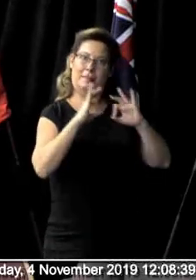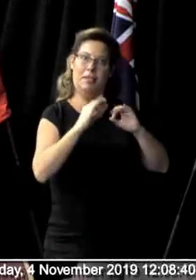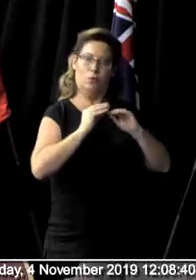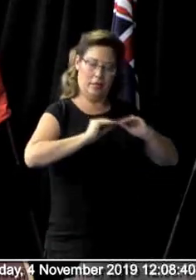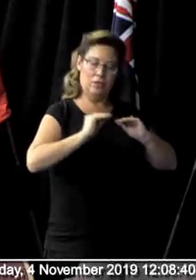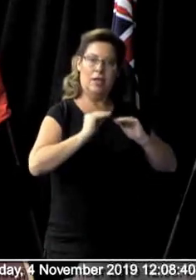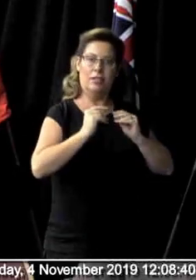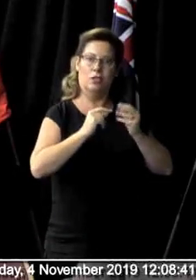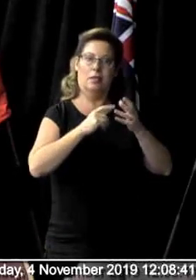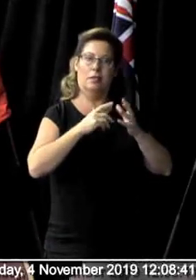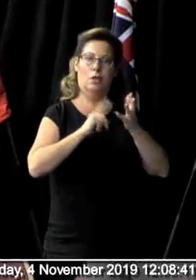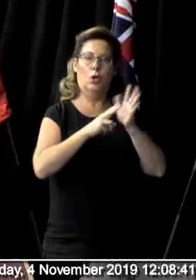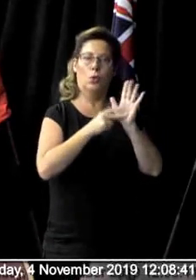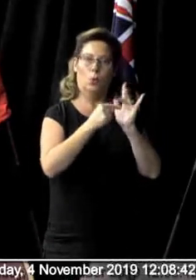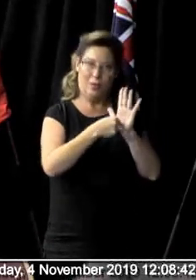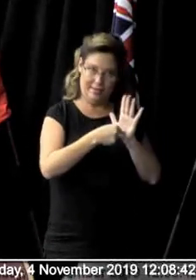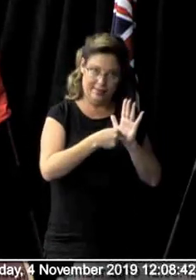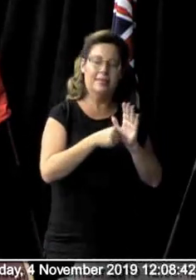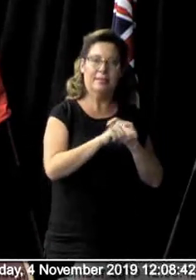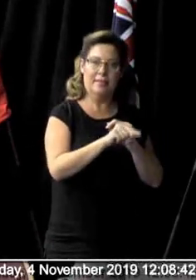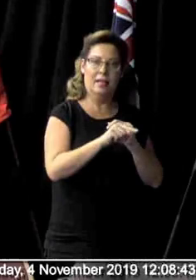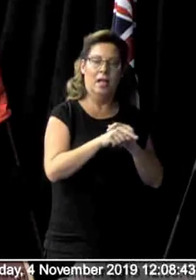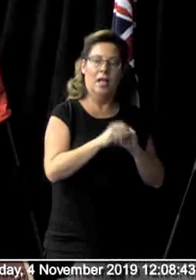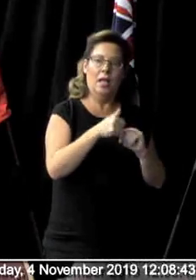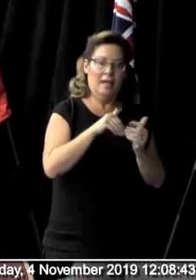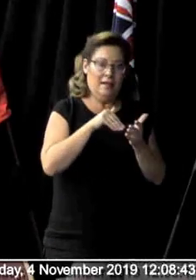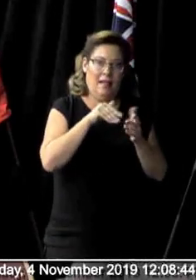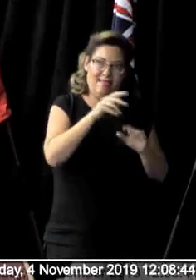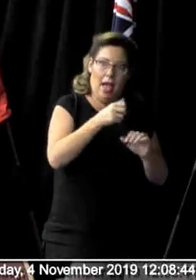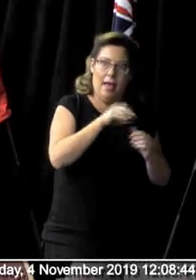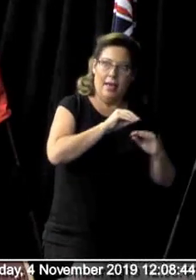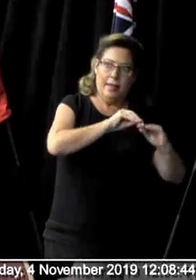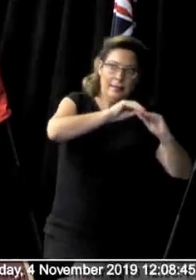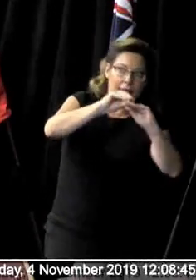They supported the teacher at the school in helping them understand [REDACTED]’s